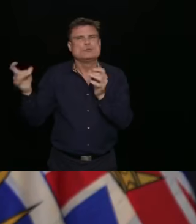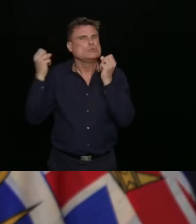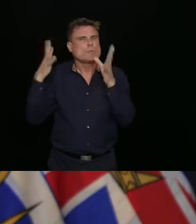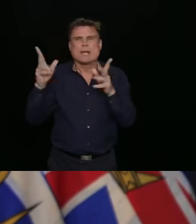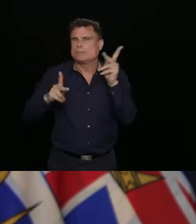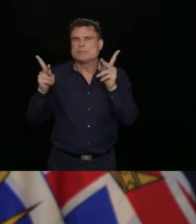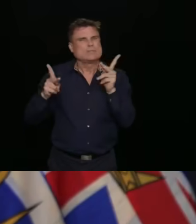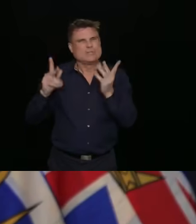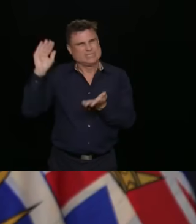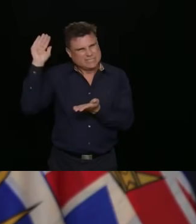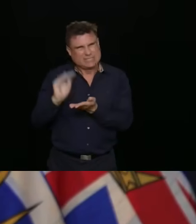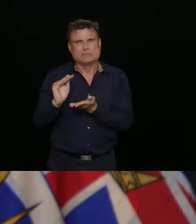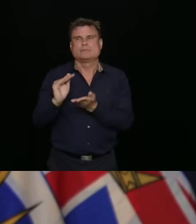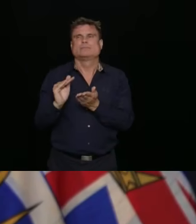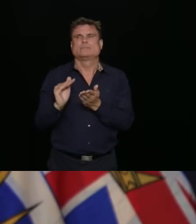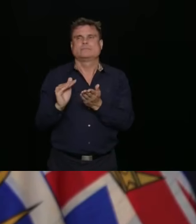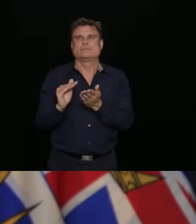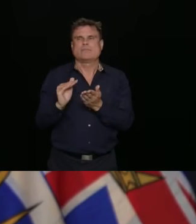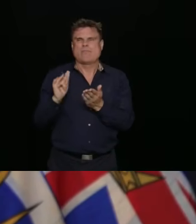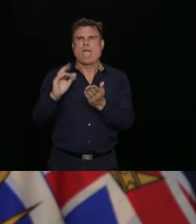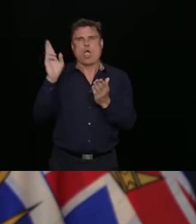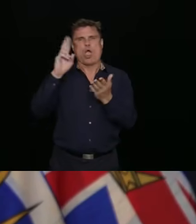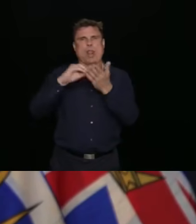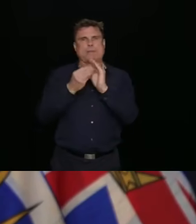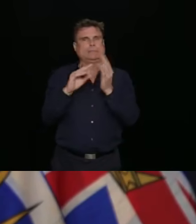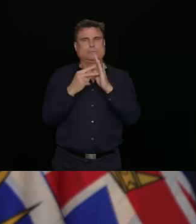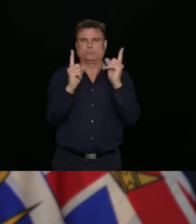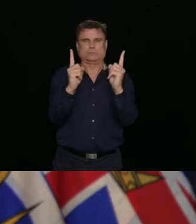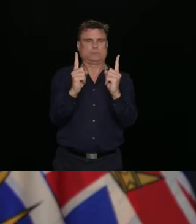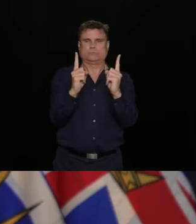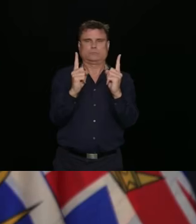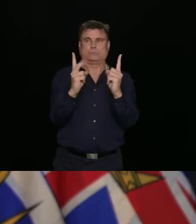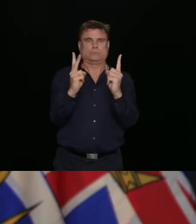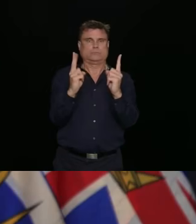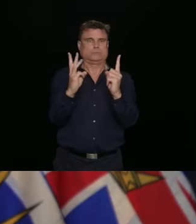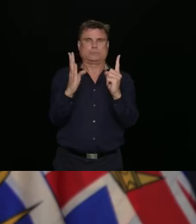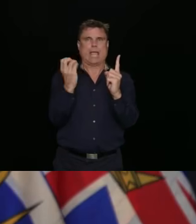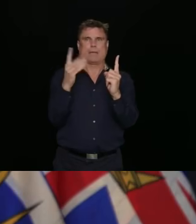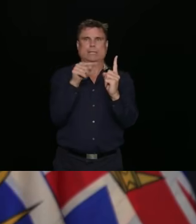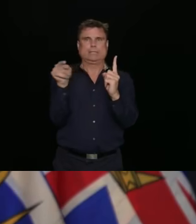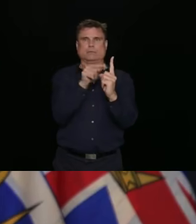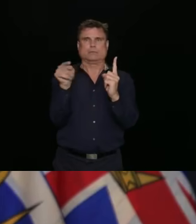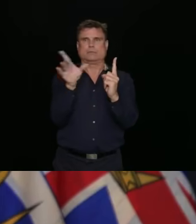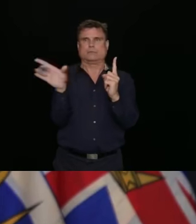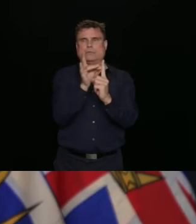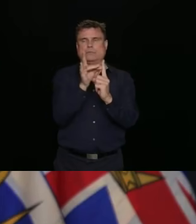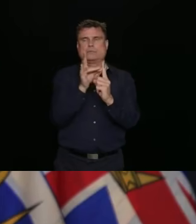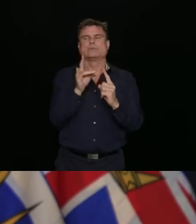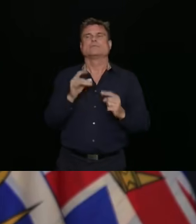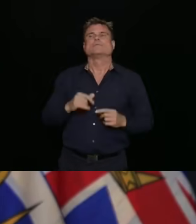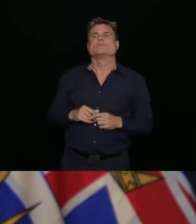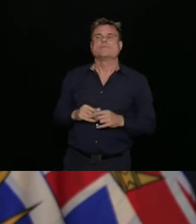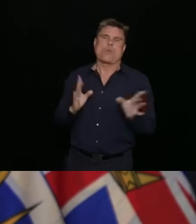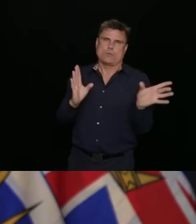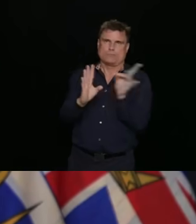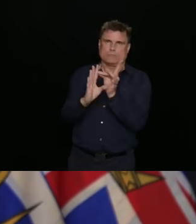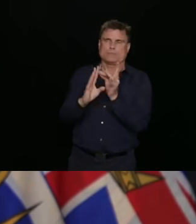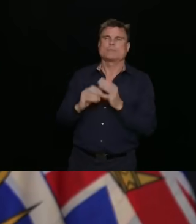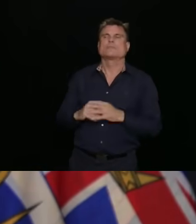shown doctors attending a dinner party. 18 men standing shoulder to shoulder and not physical distancing. Given the